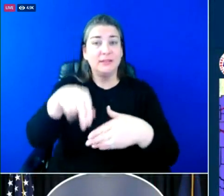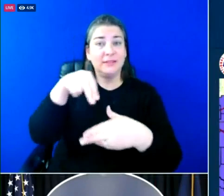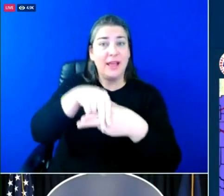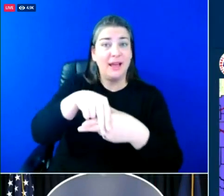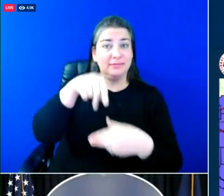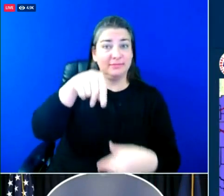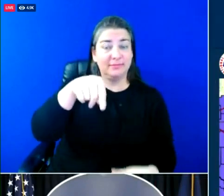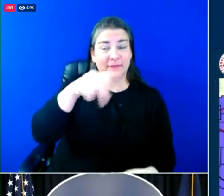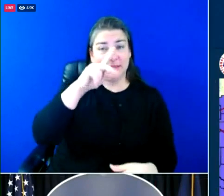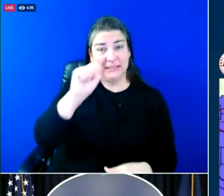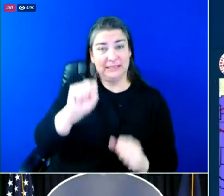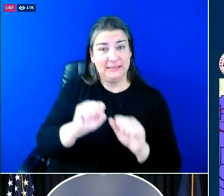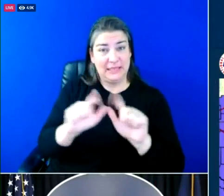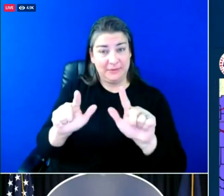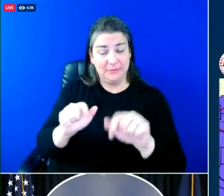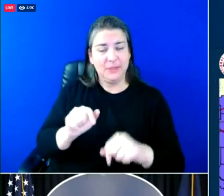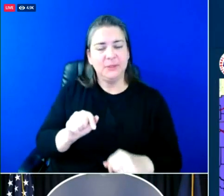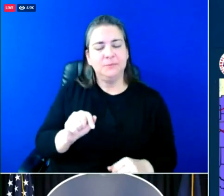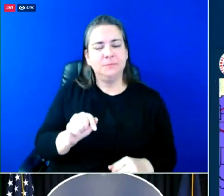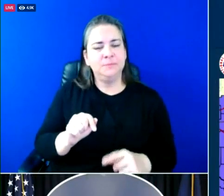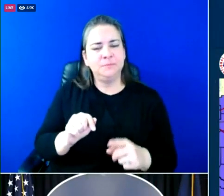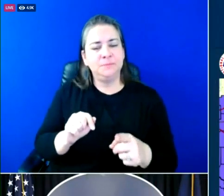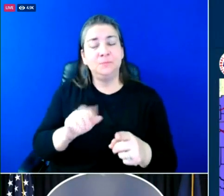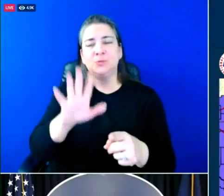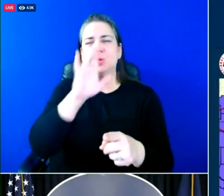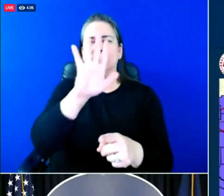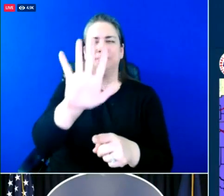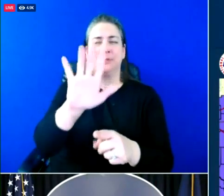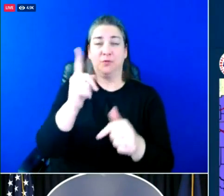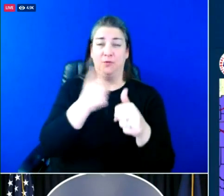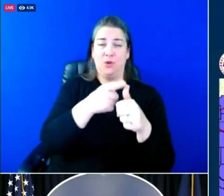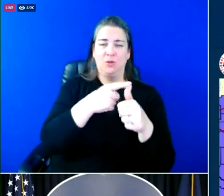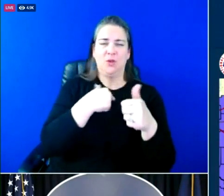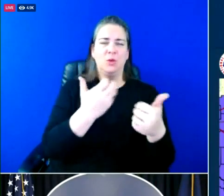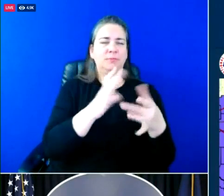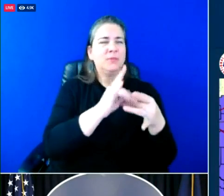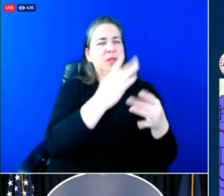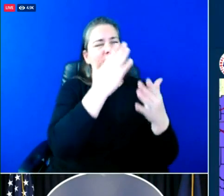and I'd like to first thank our National Weather Service affiliates. Um,